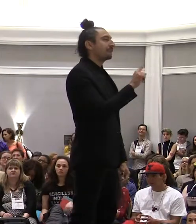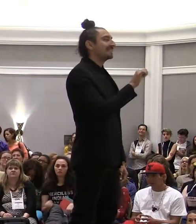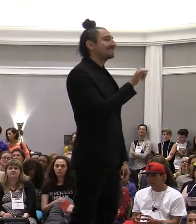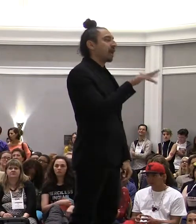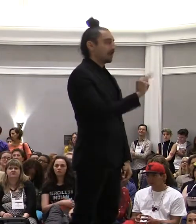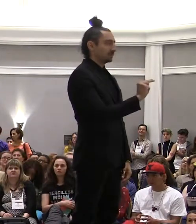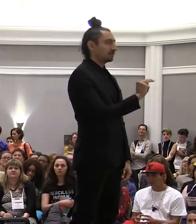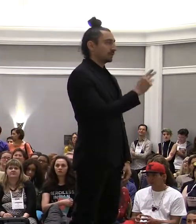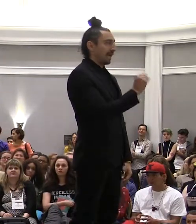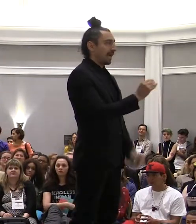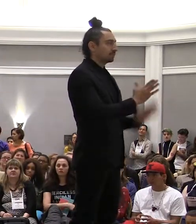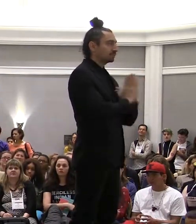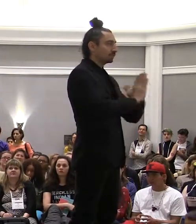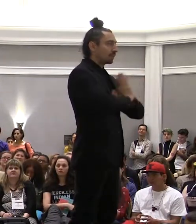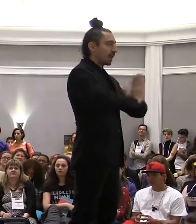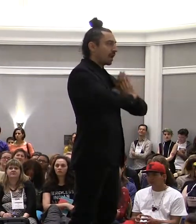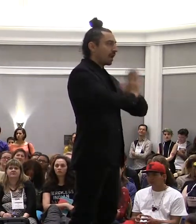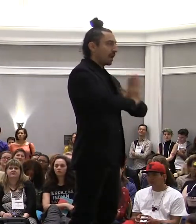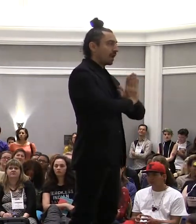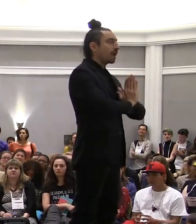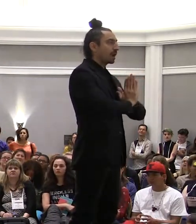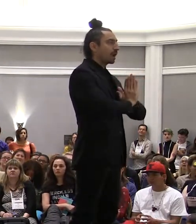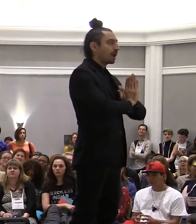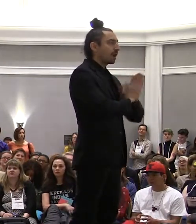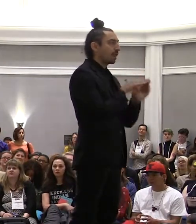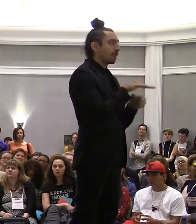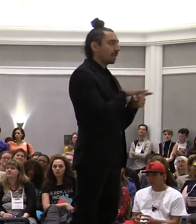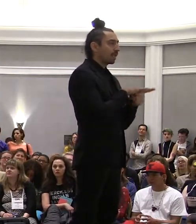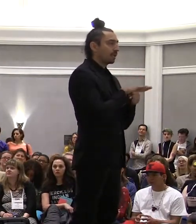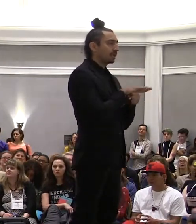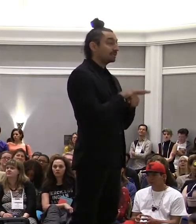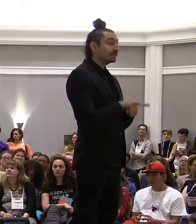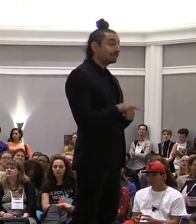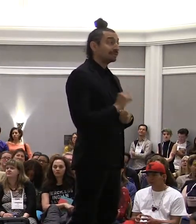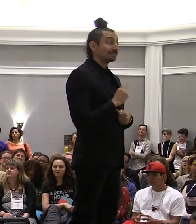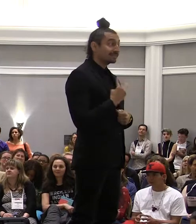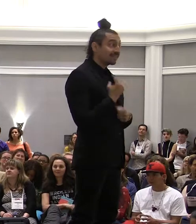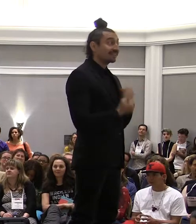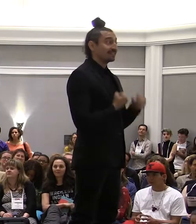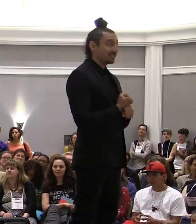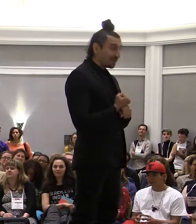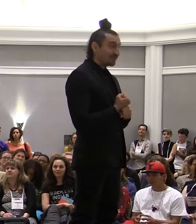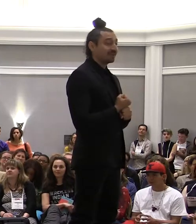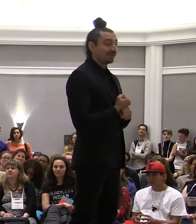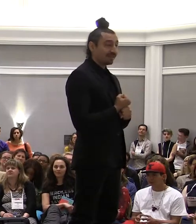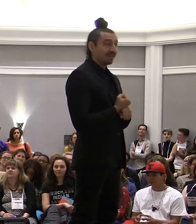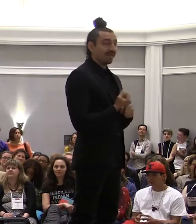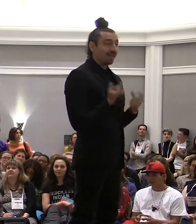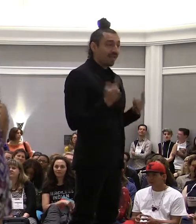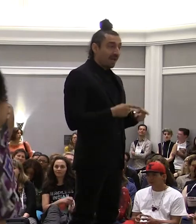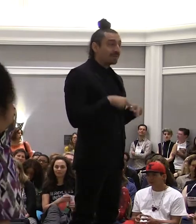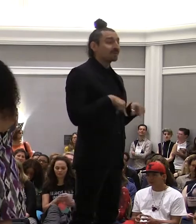(Salma) Hi, you all. Um, Wow. So this is the second time, a second year round that the conference takes place during Ramadan